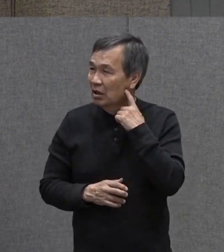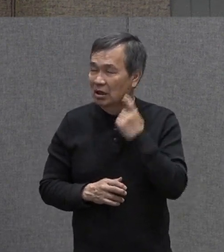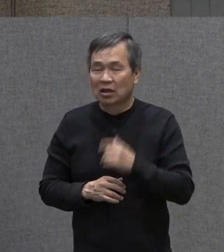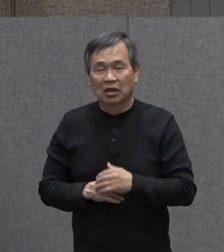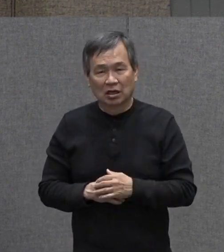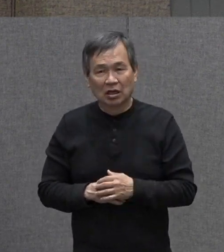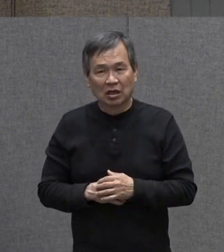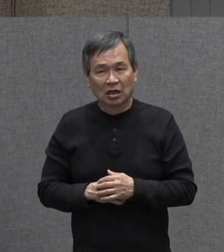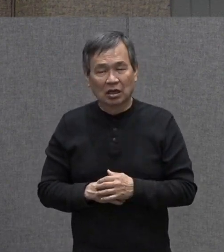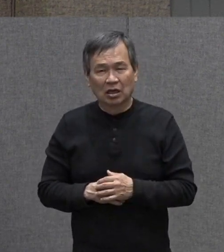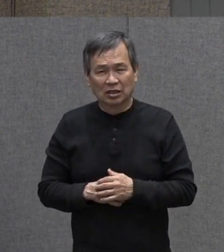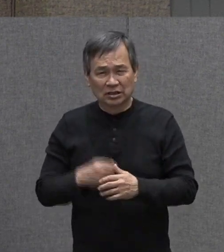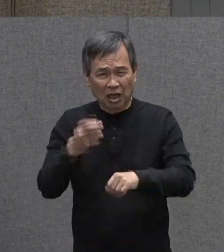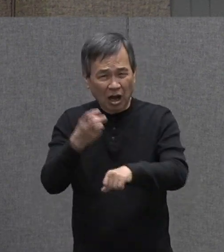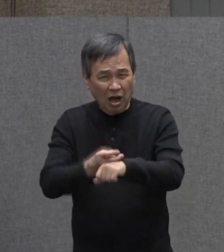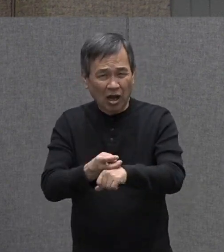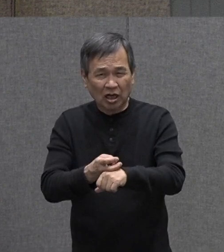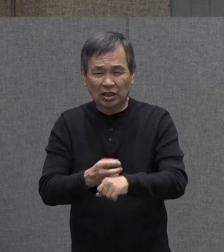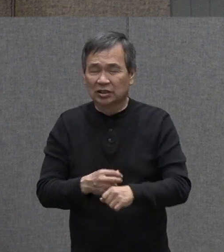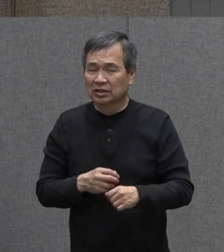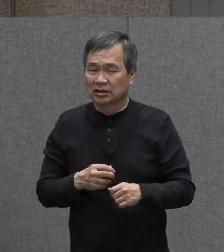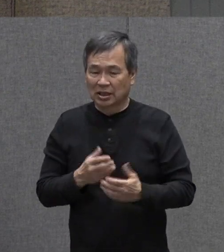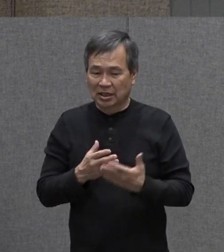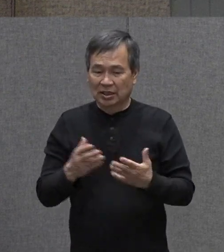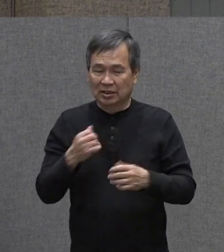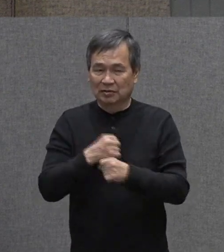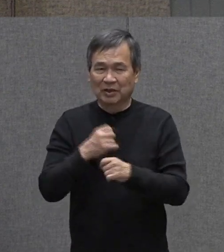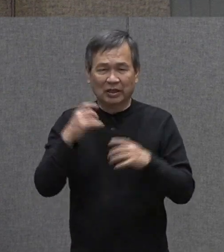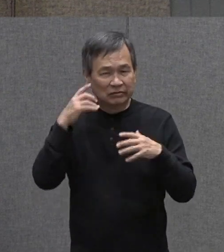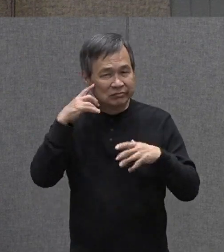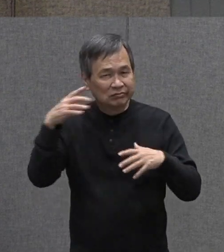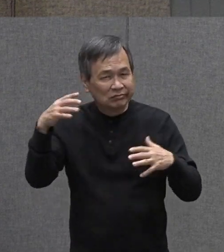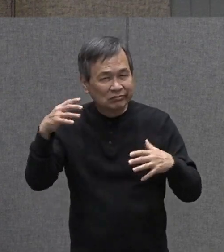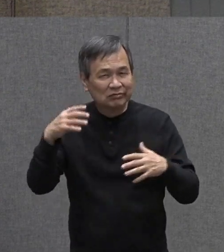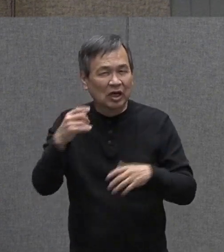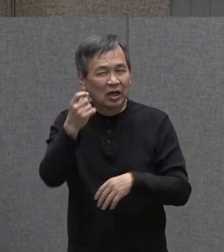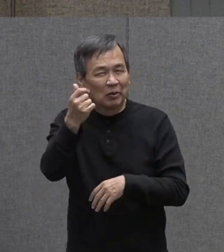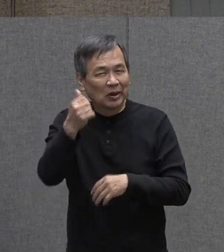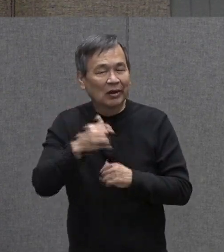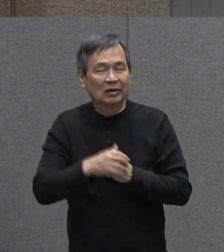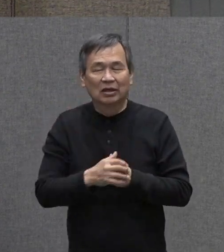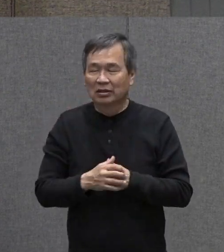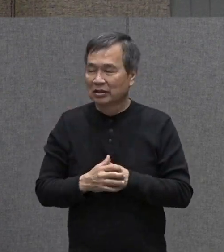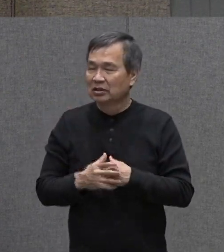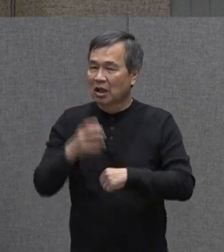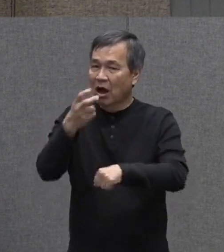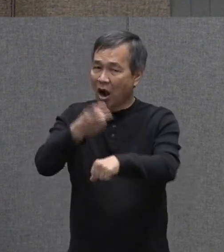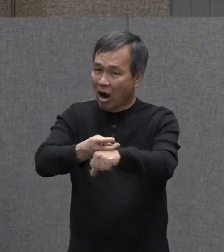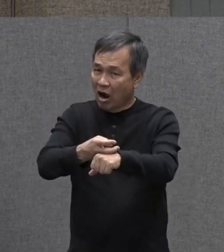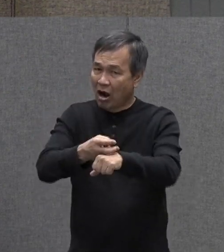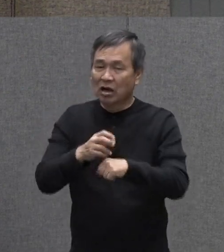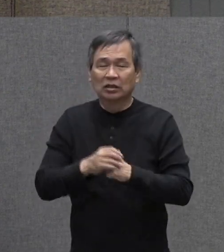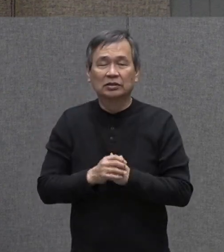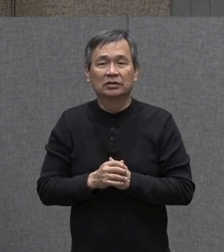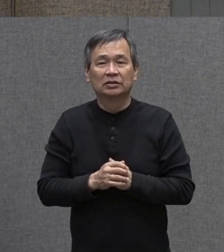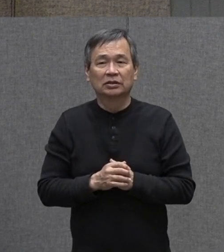it's hard, hard things make noises when you hit them. It's hard, it's also firm,